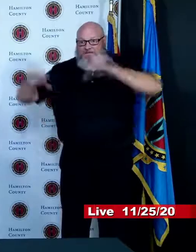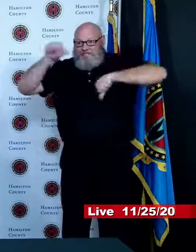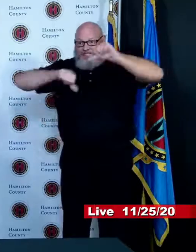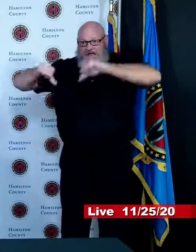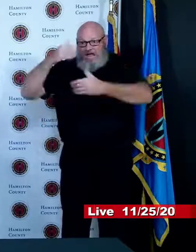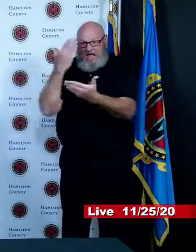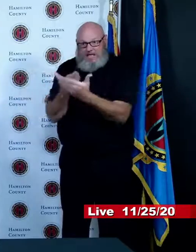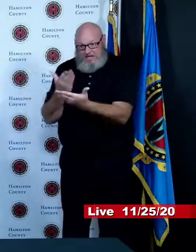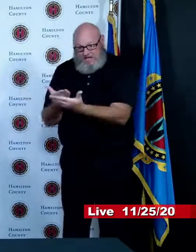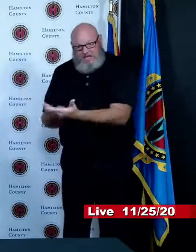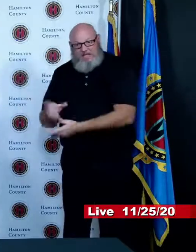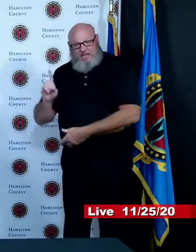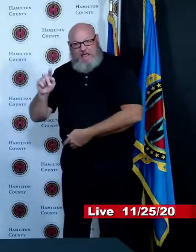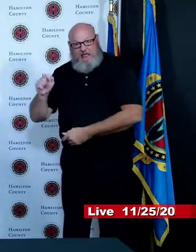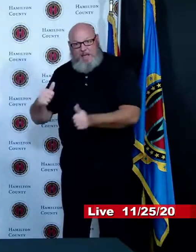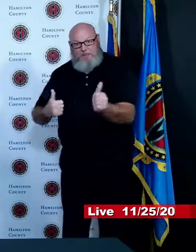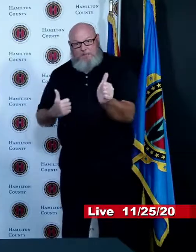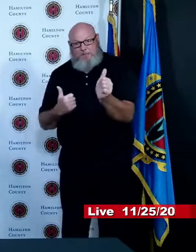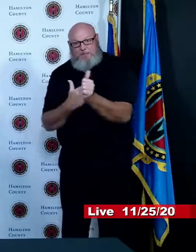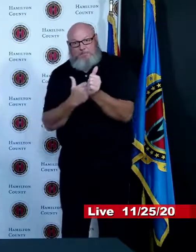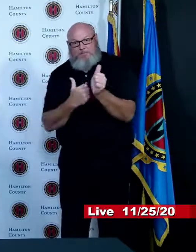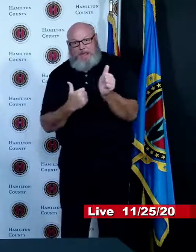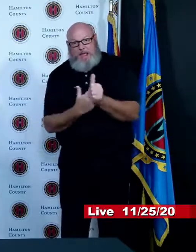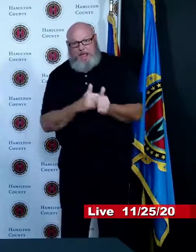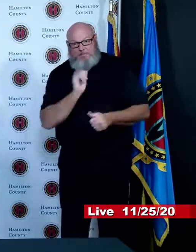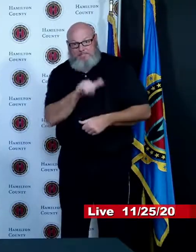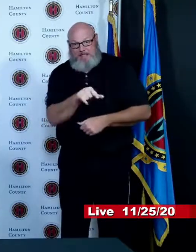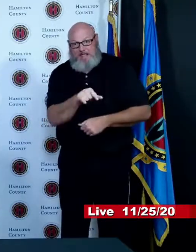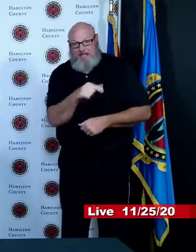for disease control I think it would be a good thing and Dr Rich would you mind picking up